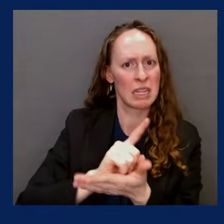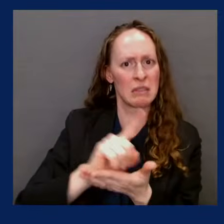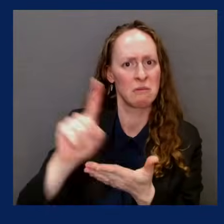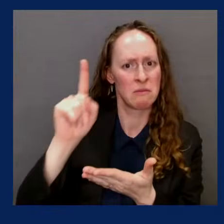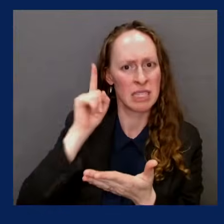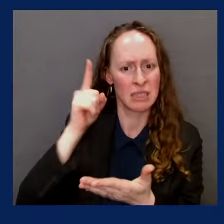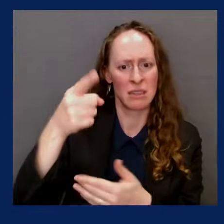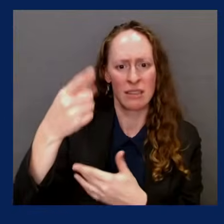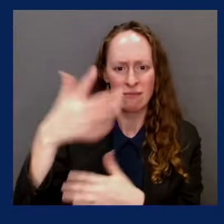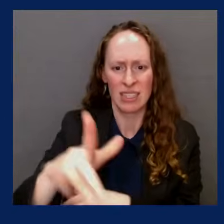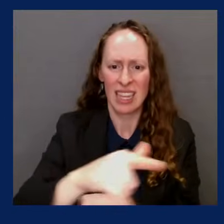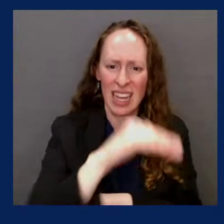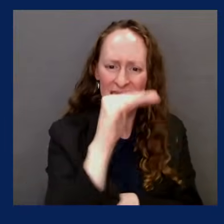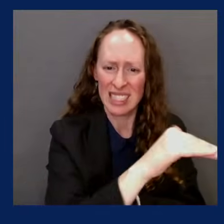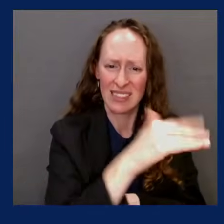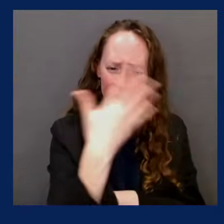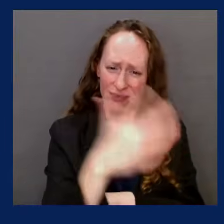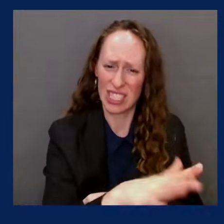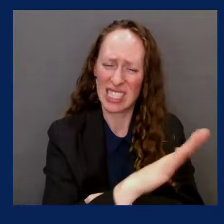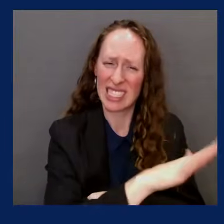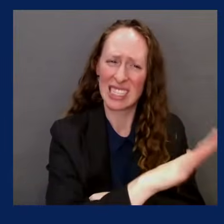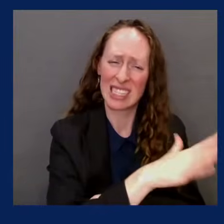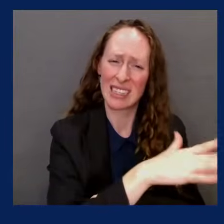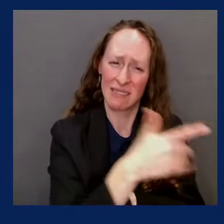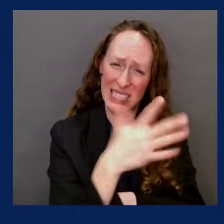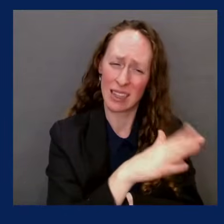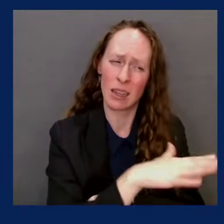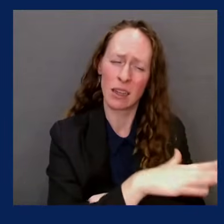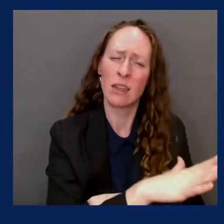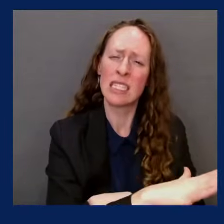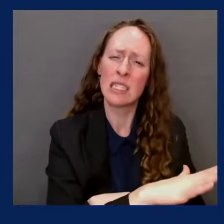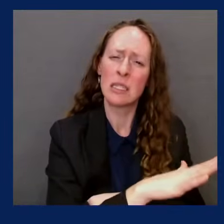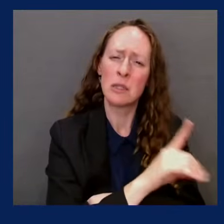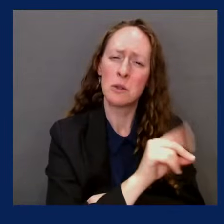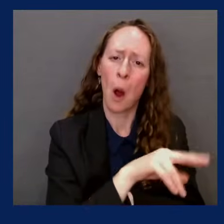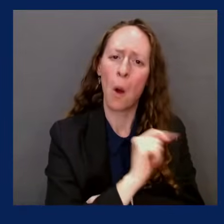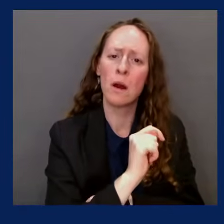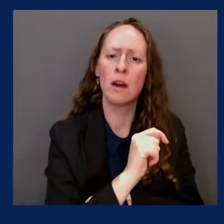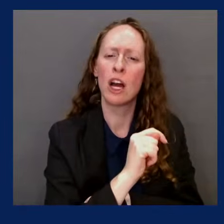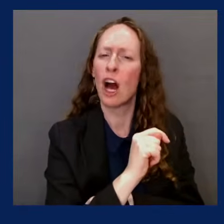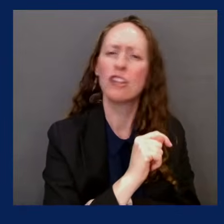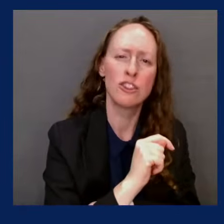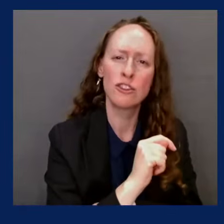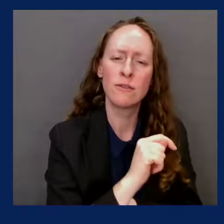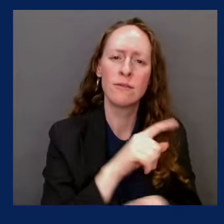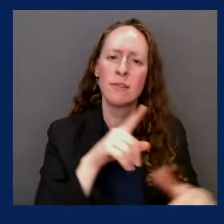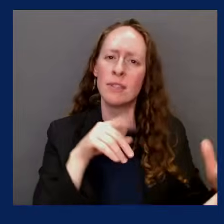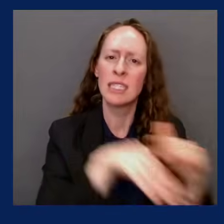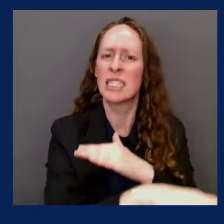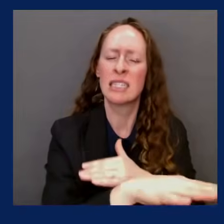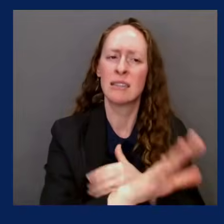release of the hostages can be assured? And, of course, those include 10 unaccounted-for Americans.